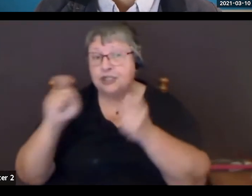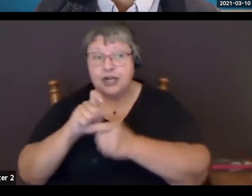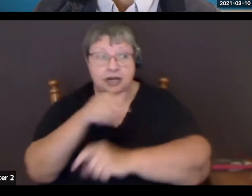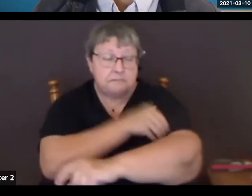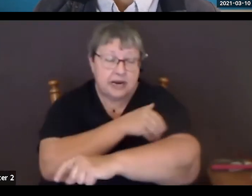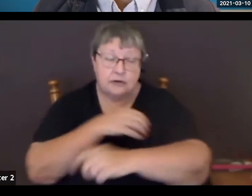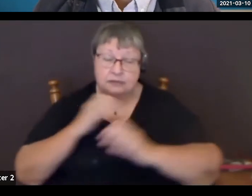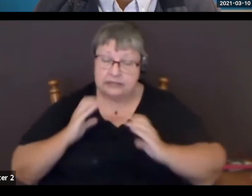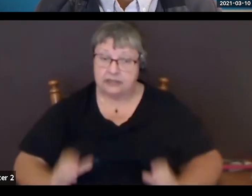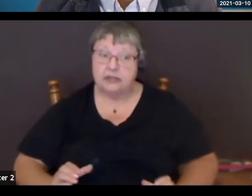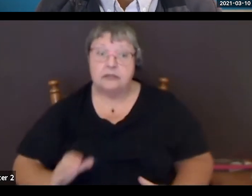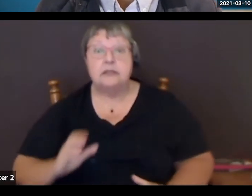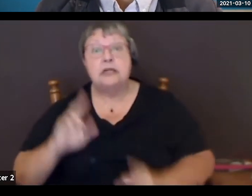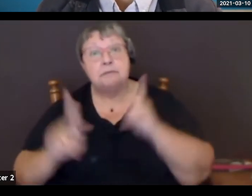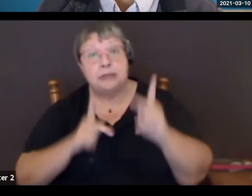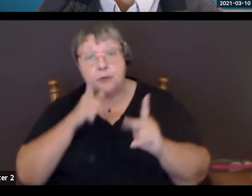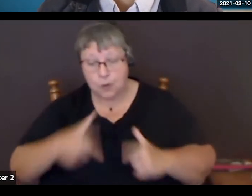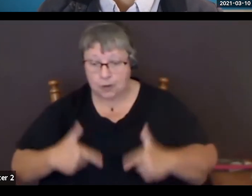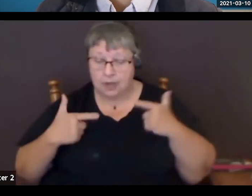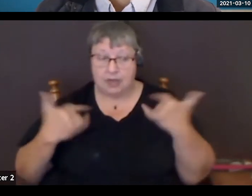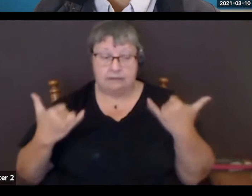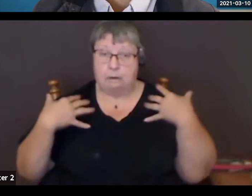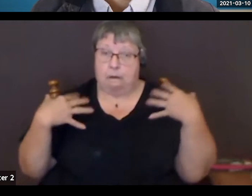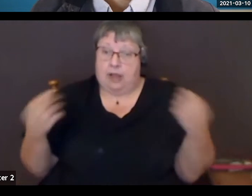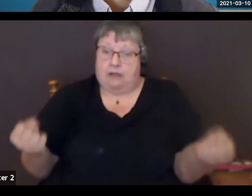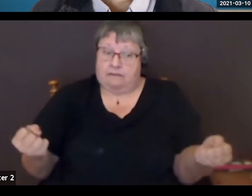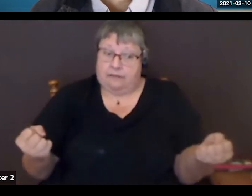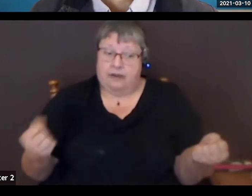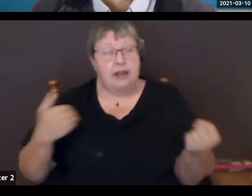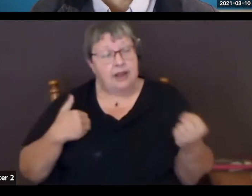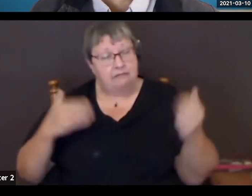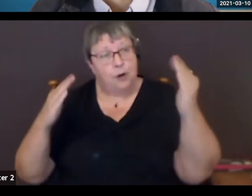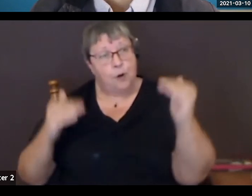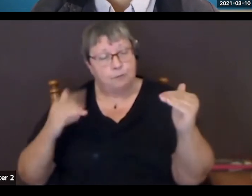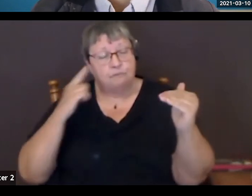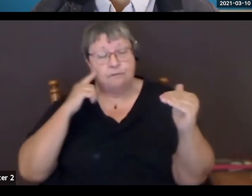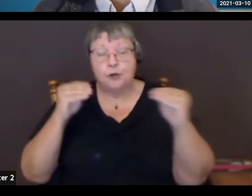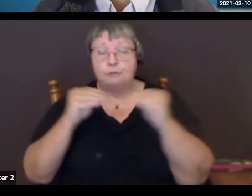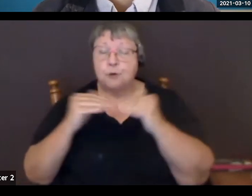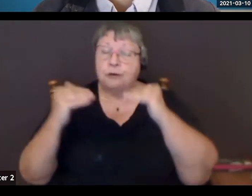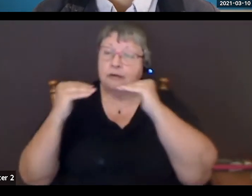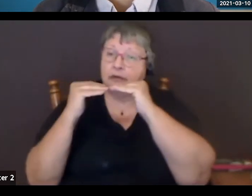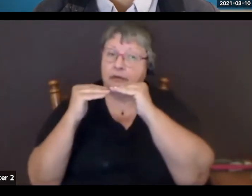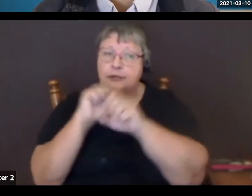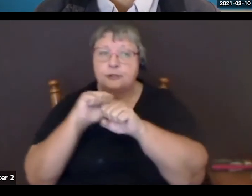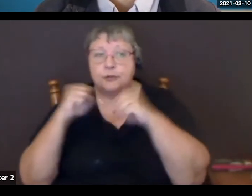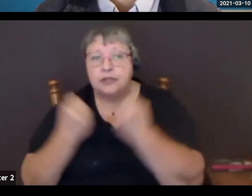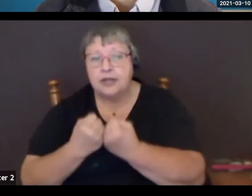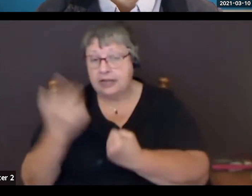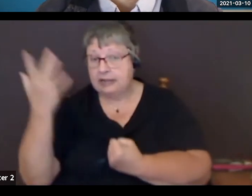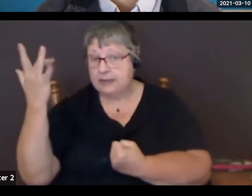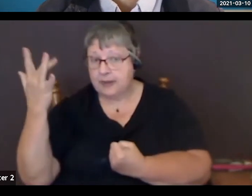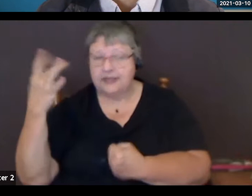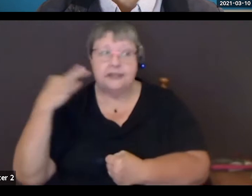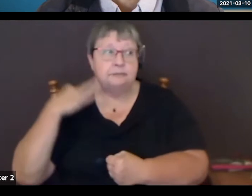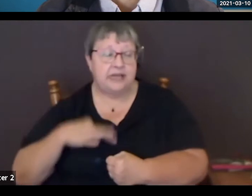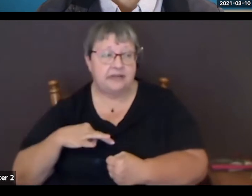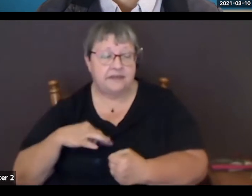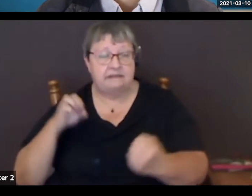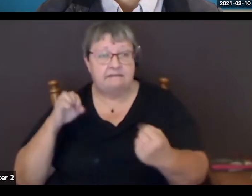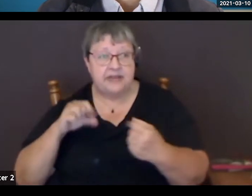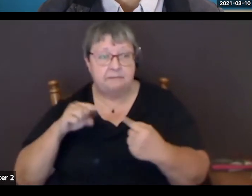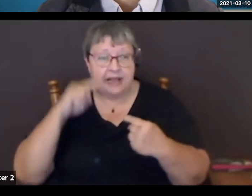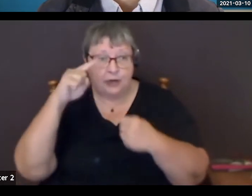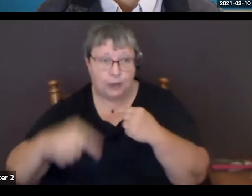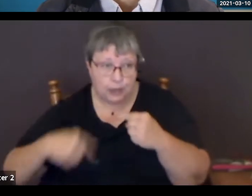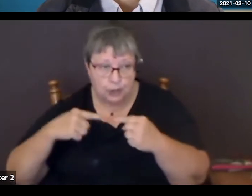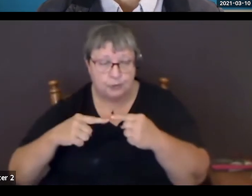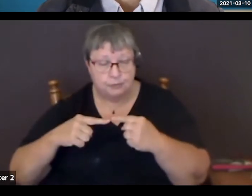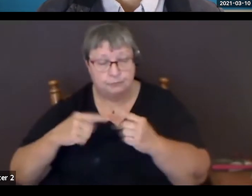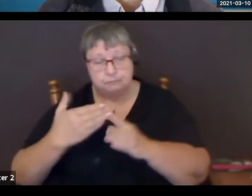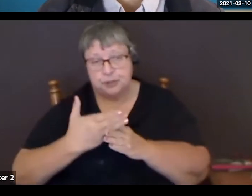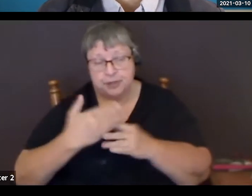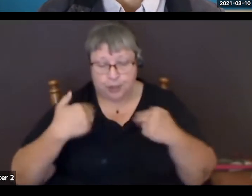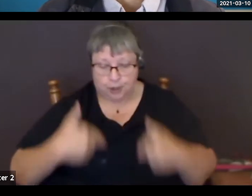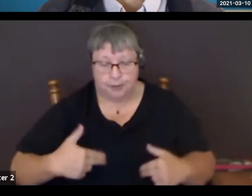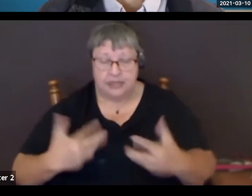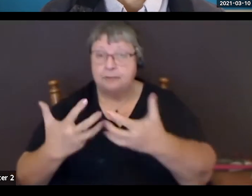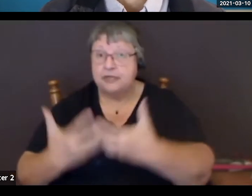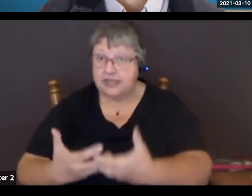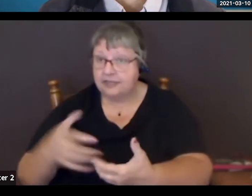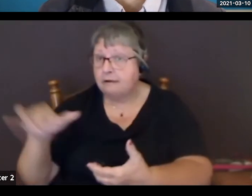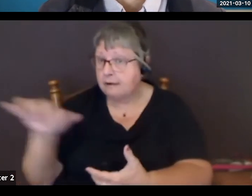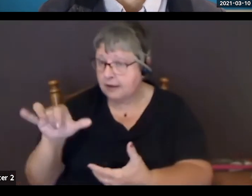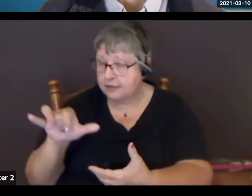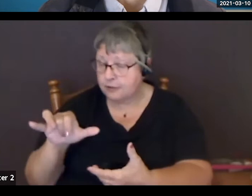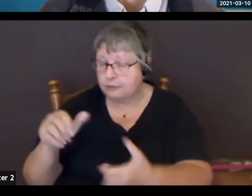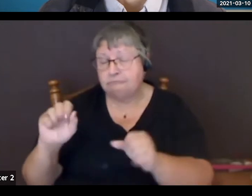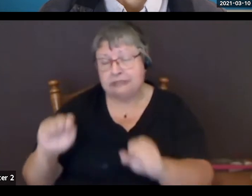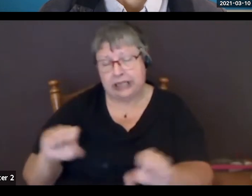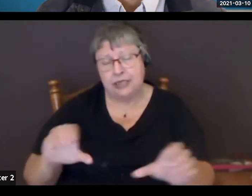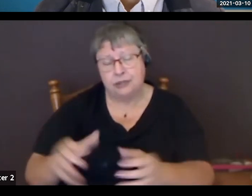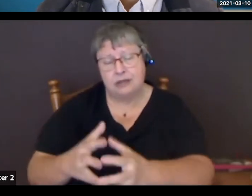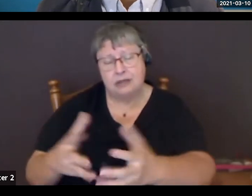There are people who are alive and healthy today, and who live in a hope of a more just society, thanks to the benefits of these feedback loops between humans and machines that are also capable of tremendous harm.